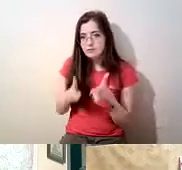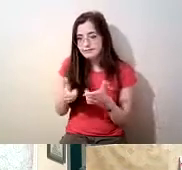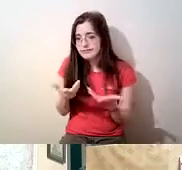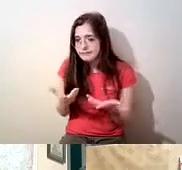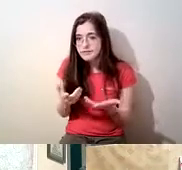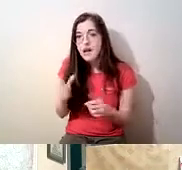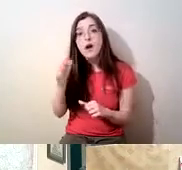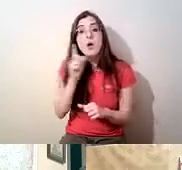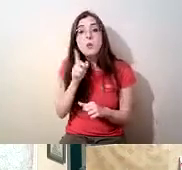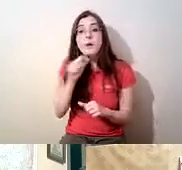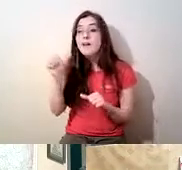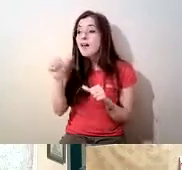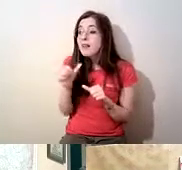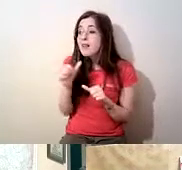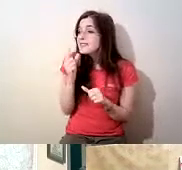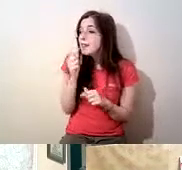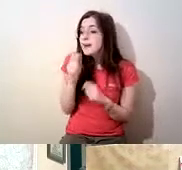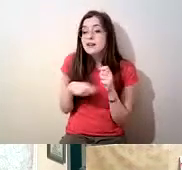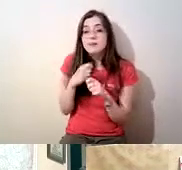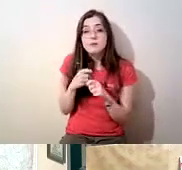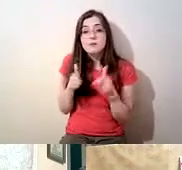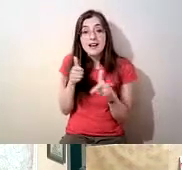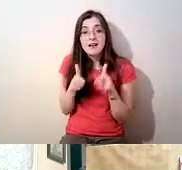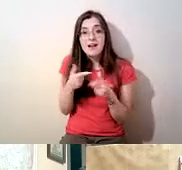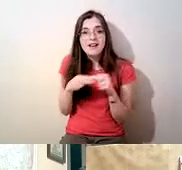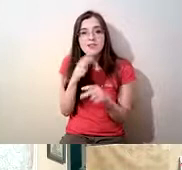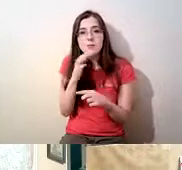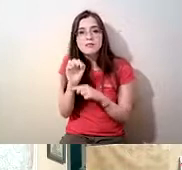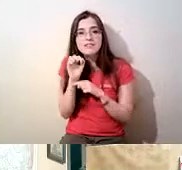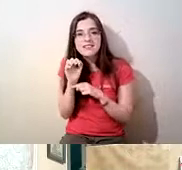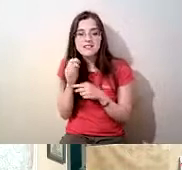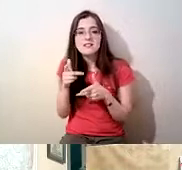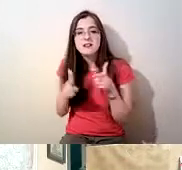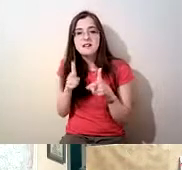protected cycling infrastructure and this becomes even harder when cycling a non-standard cycle such